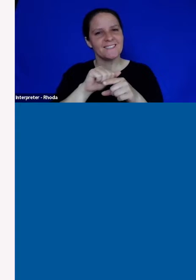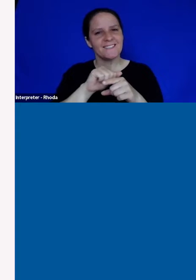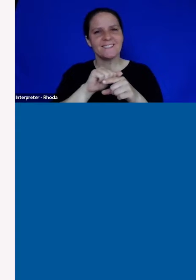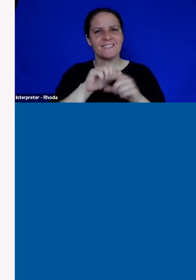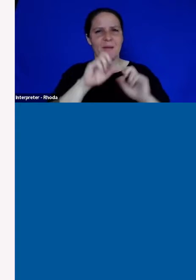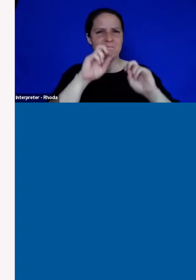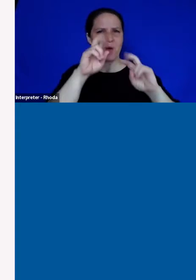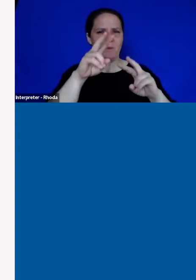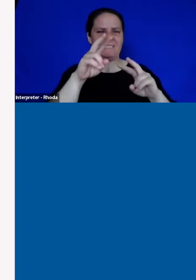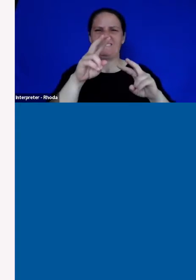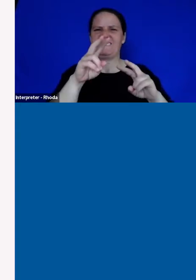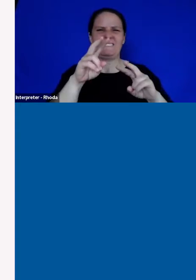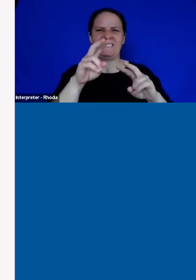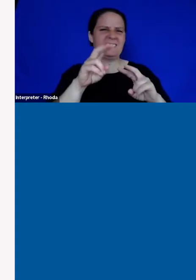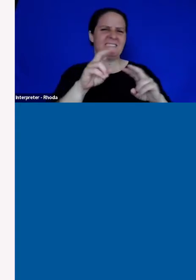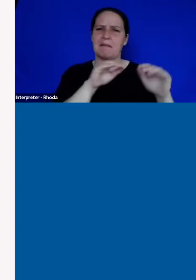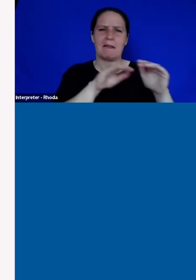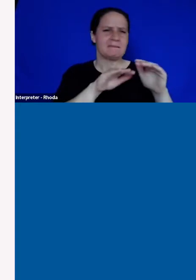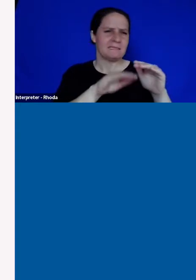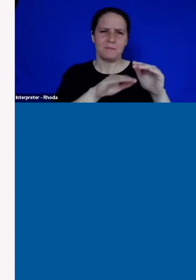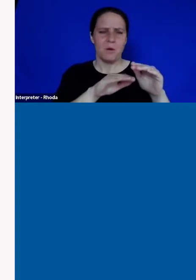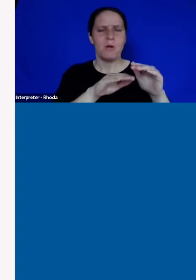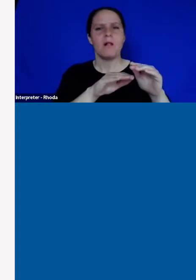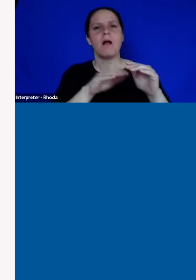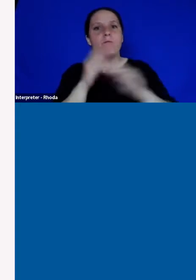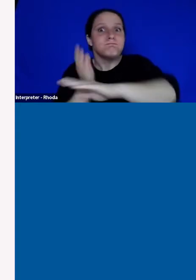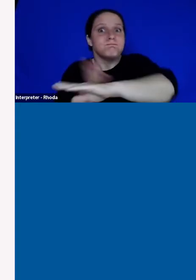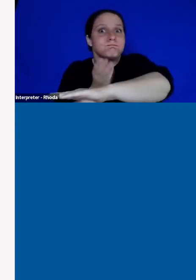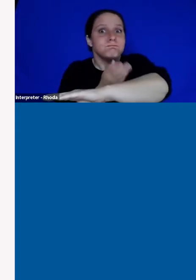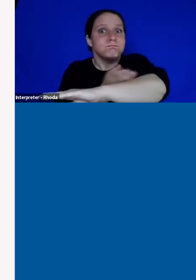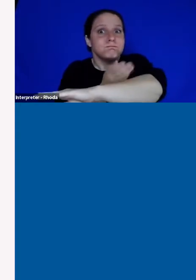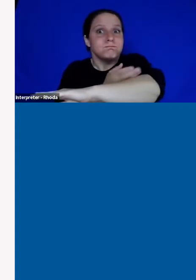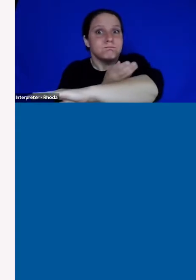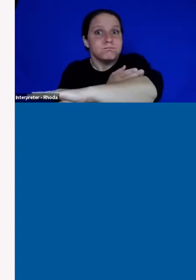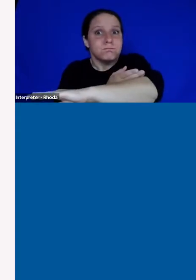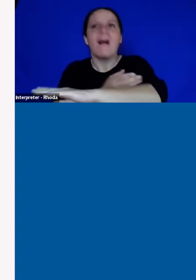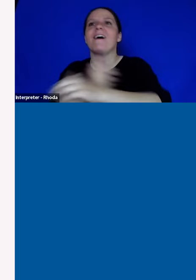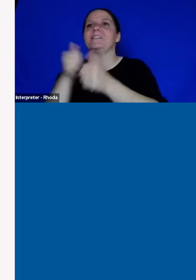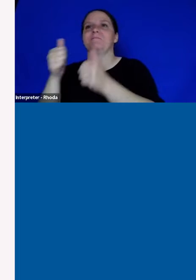and then the final accessible post solution at the end. We'll do some additional practices